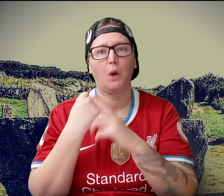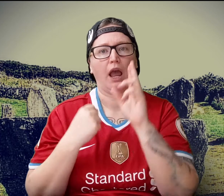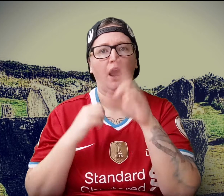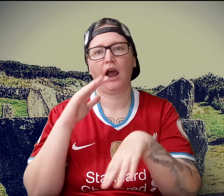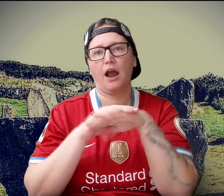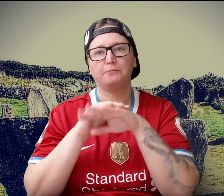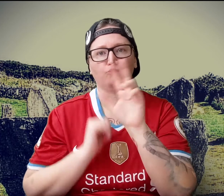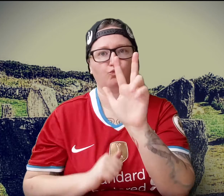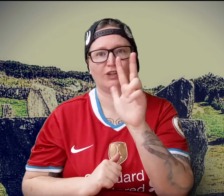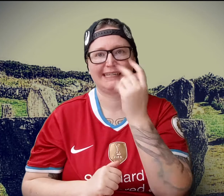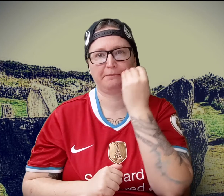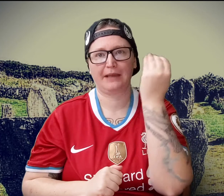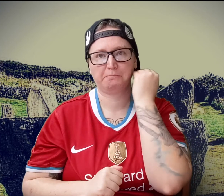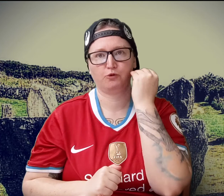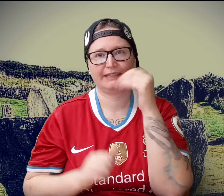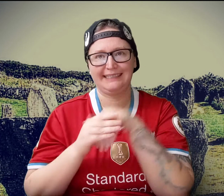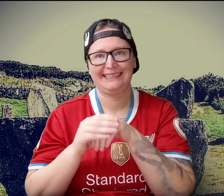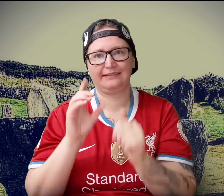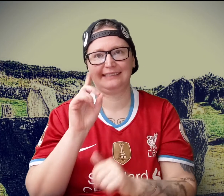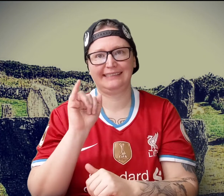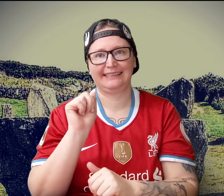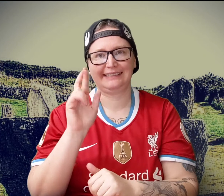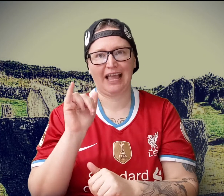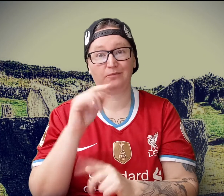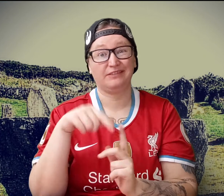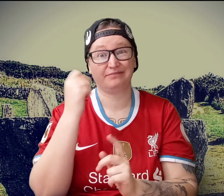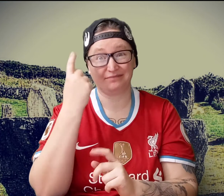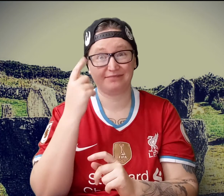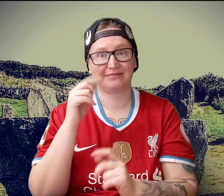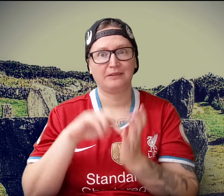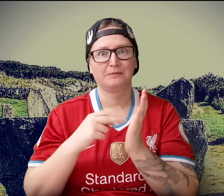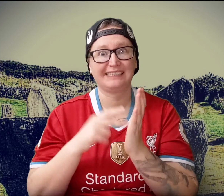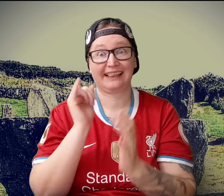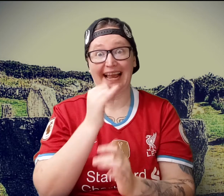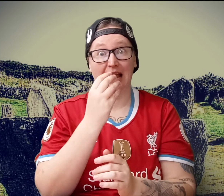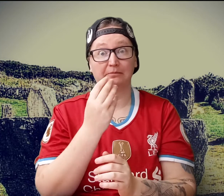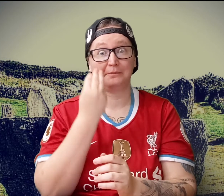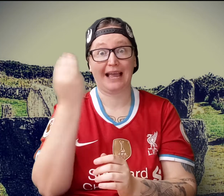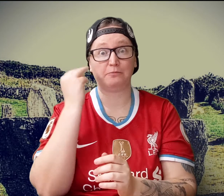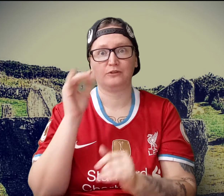and in that diary you can store up to three memories now that means